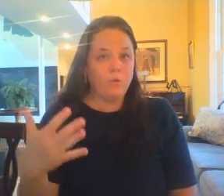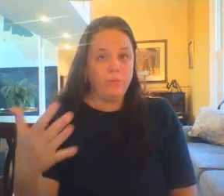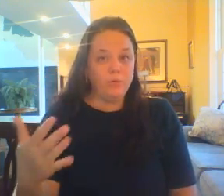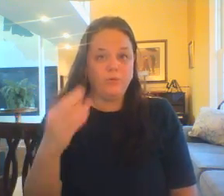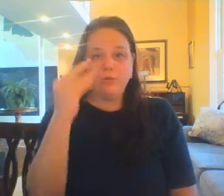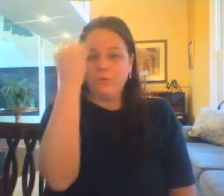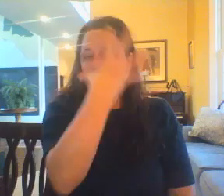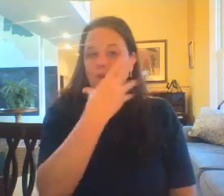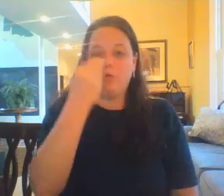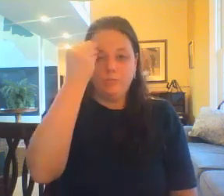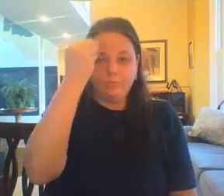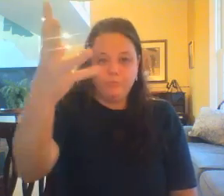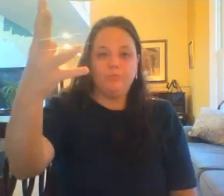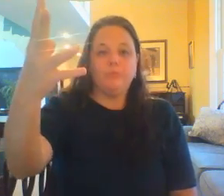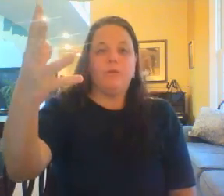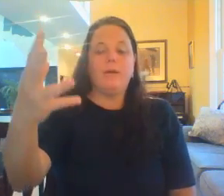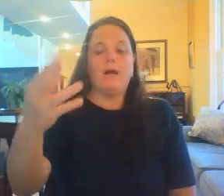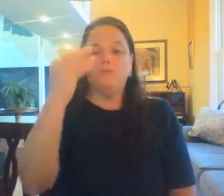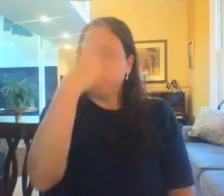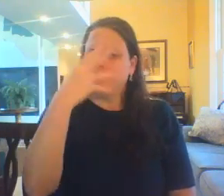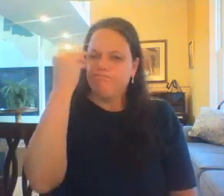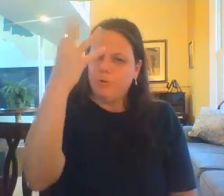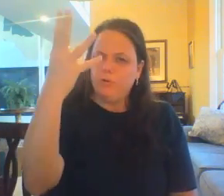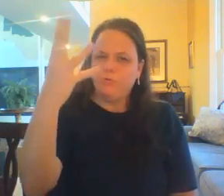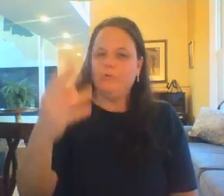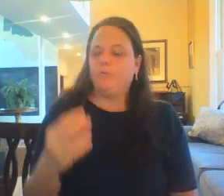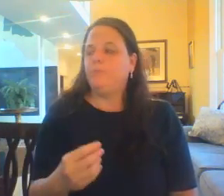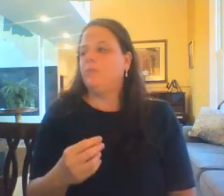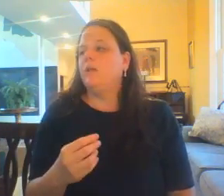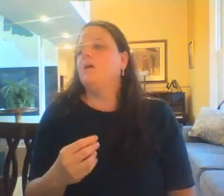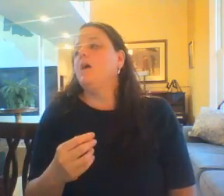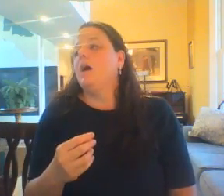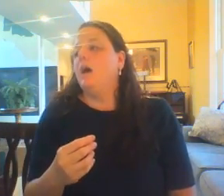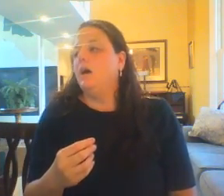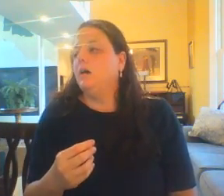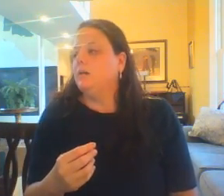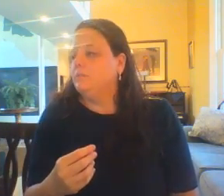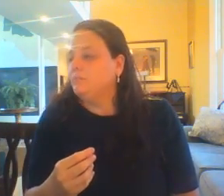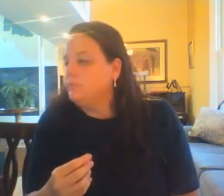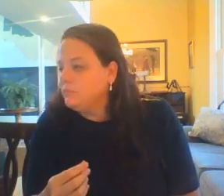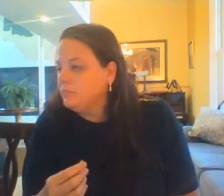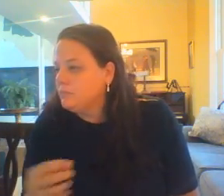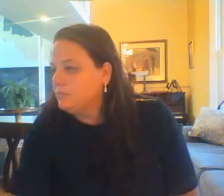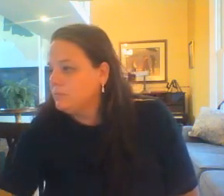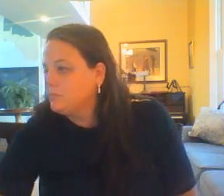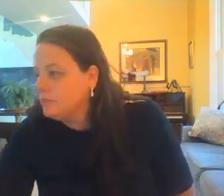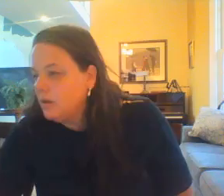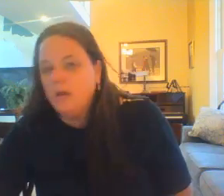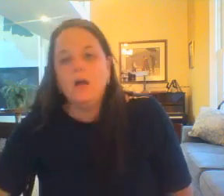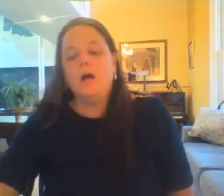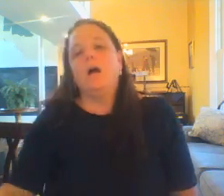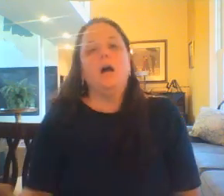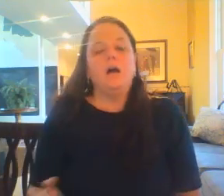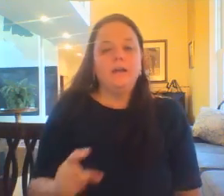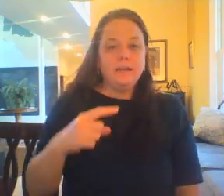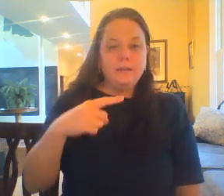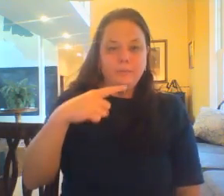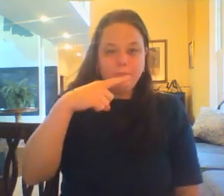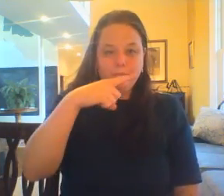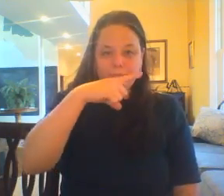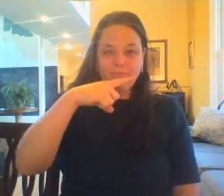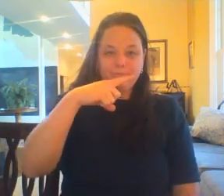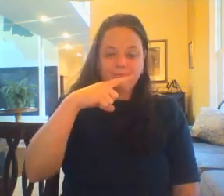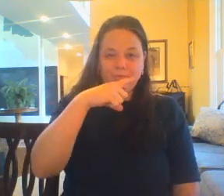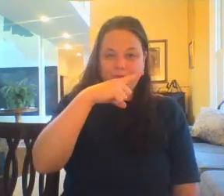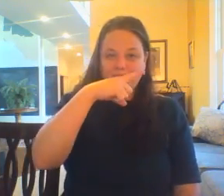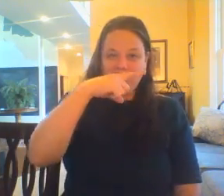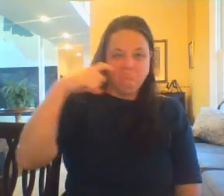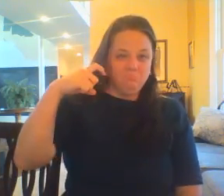beautiful then you would come out